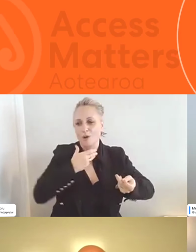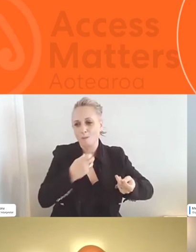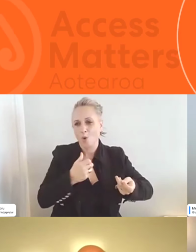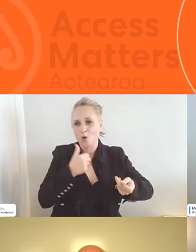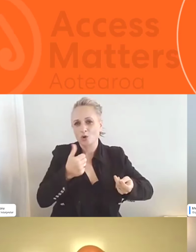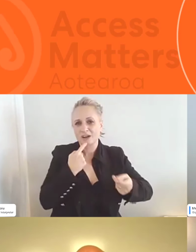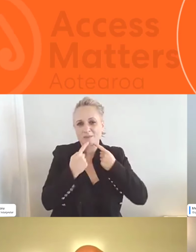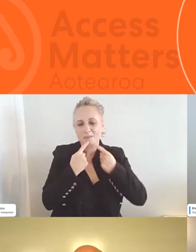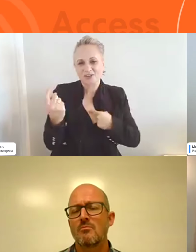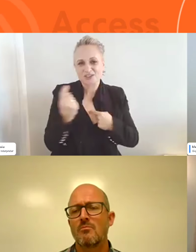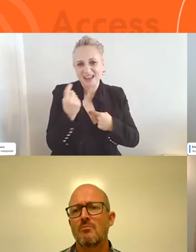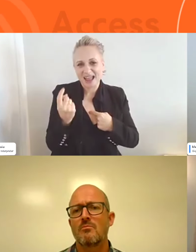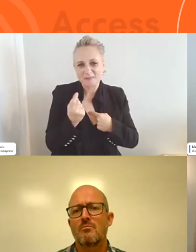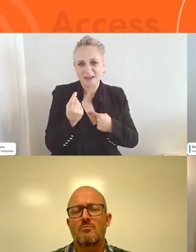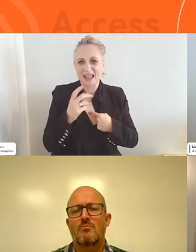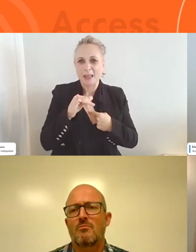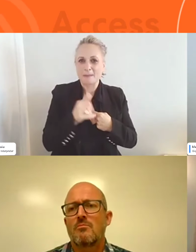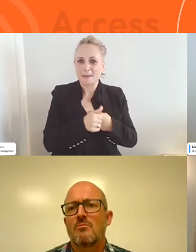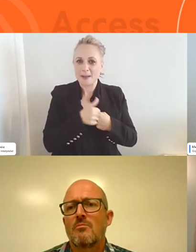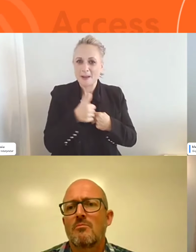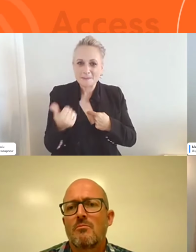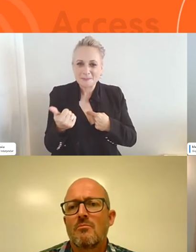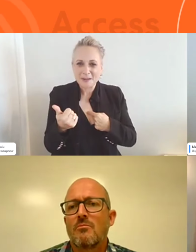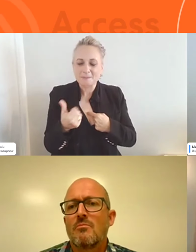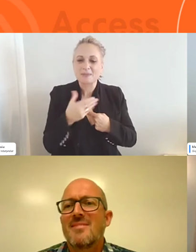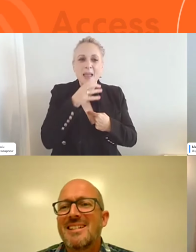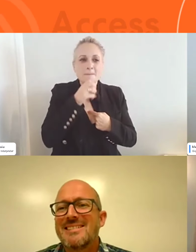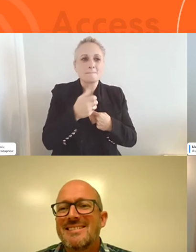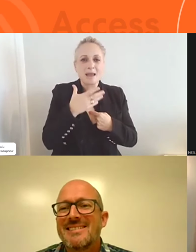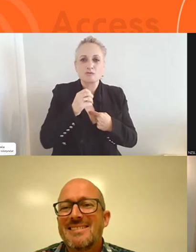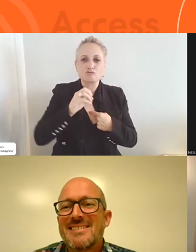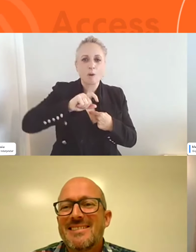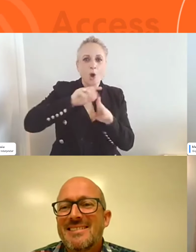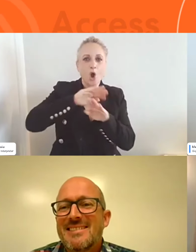we'll talk to you, the man from Coromandel. Kia ora, thank you